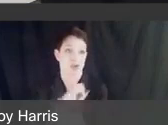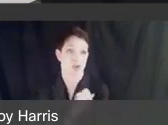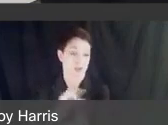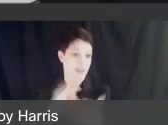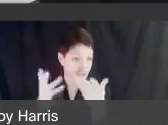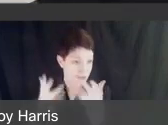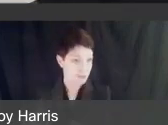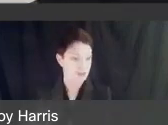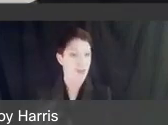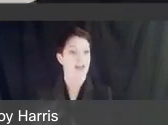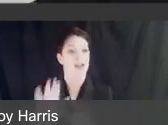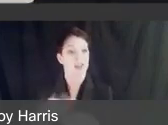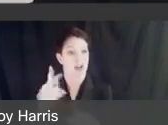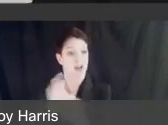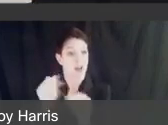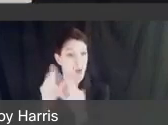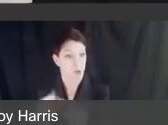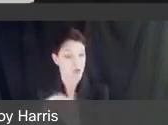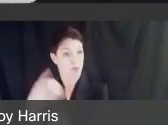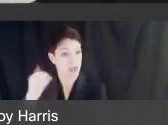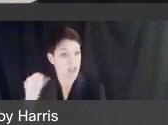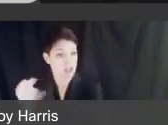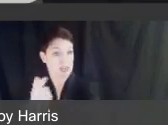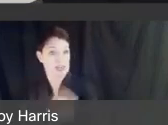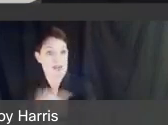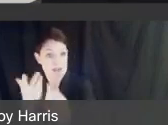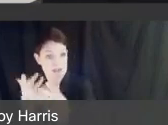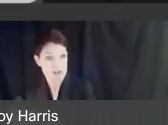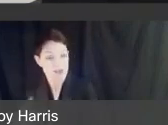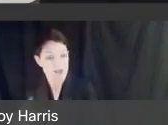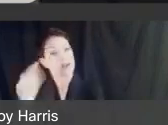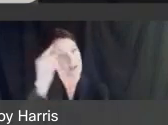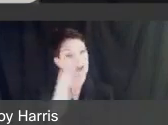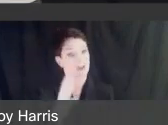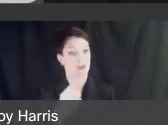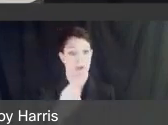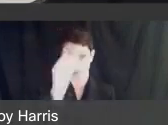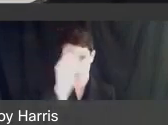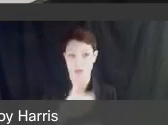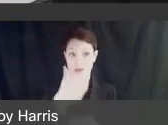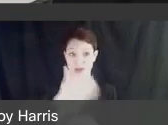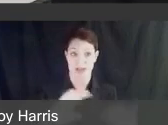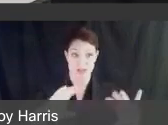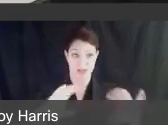Johnson & Johnson vaccine, the Governor has stated that the next supply of the J&J vaccine